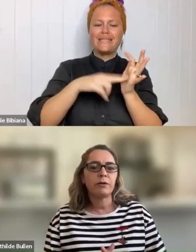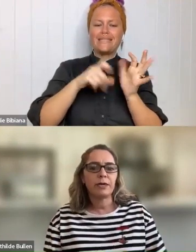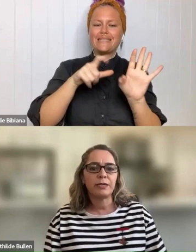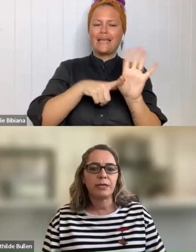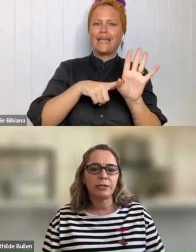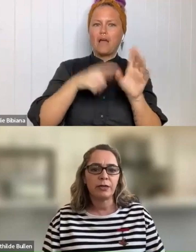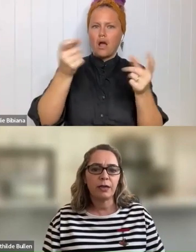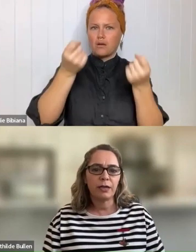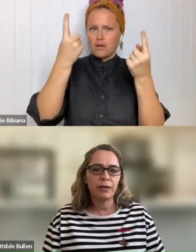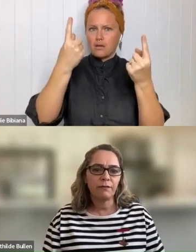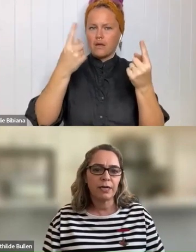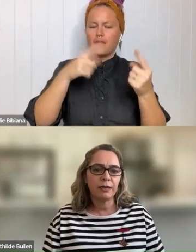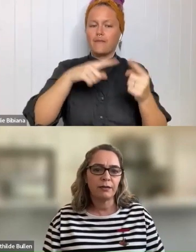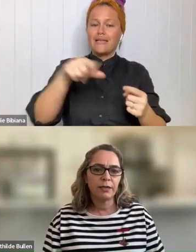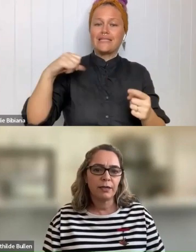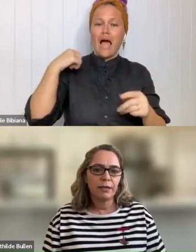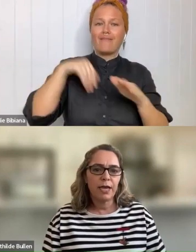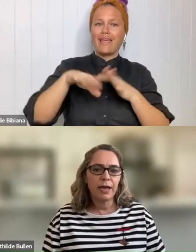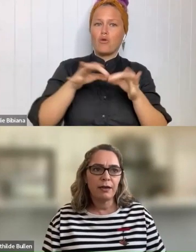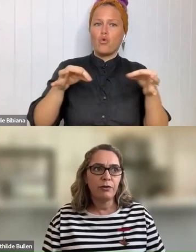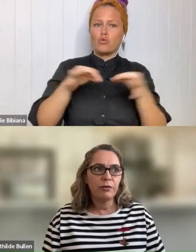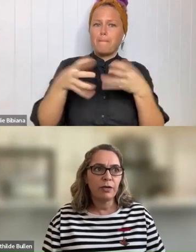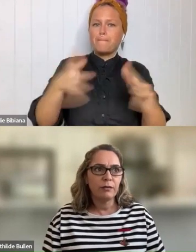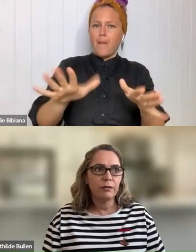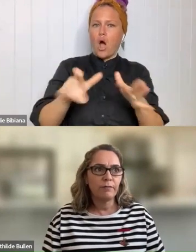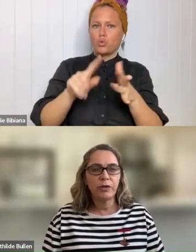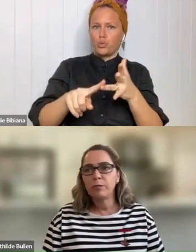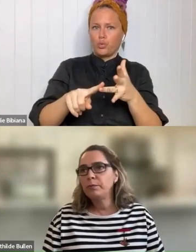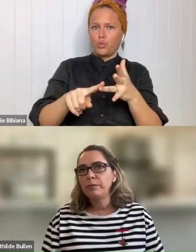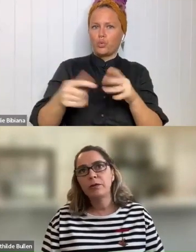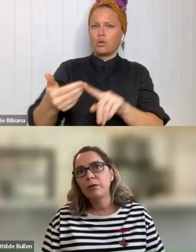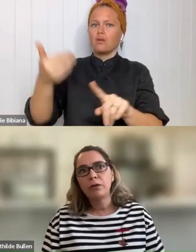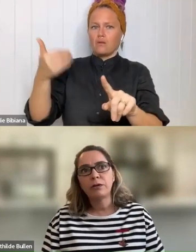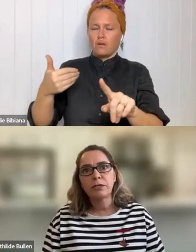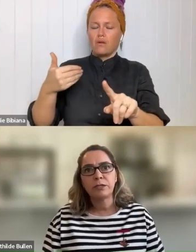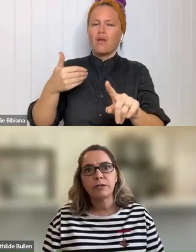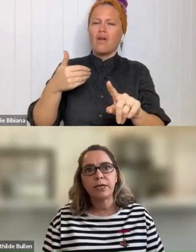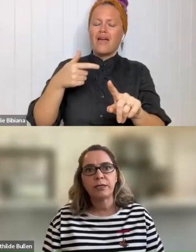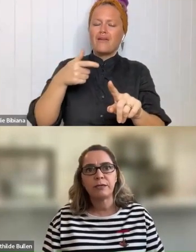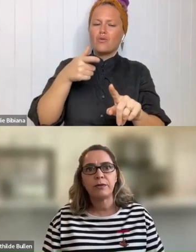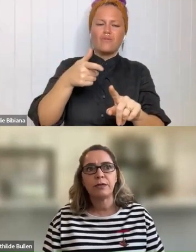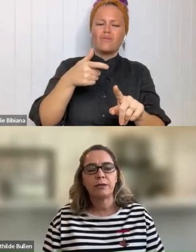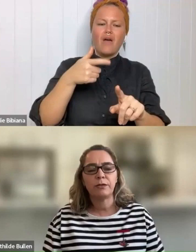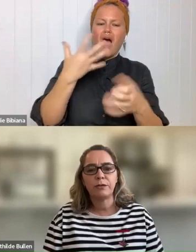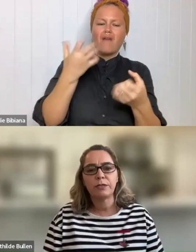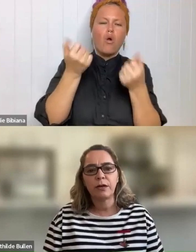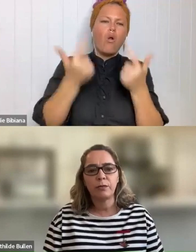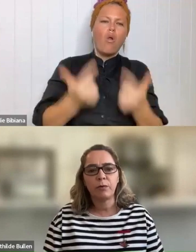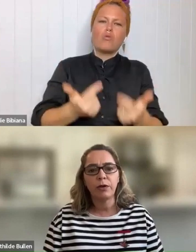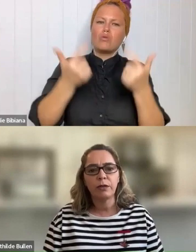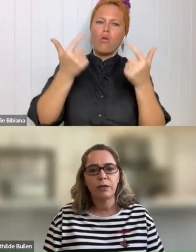organization have done. And you can there, there are lots and lots of places around that do this kind of work. And they